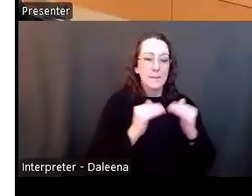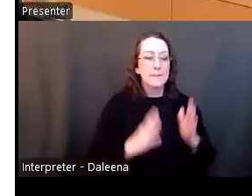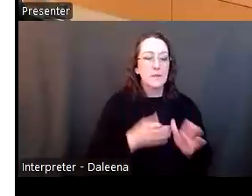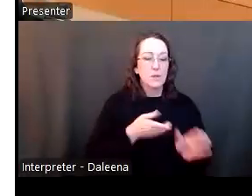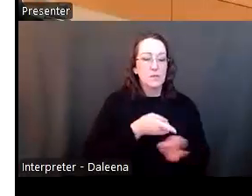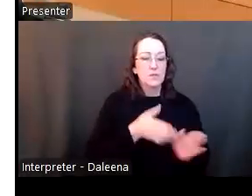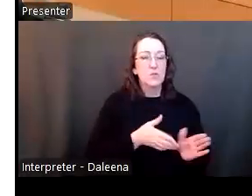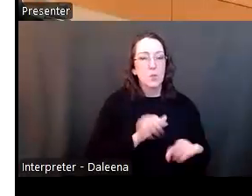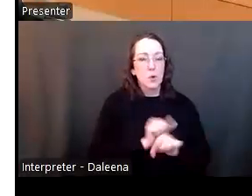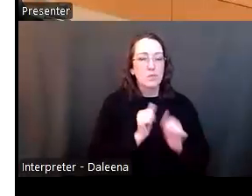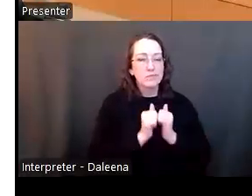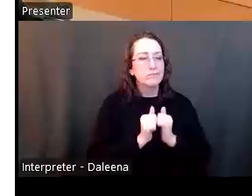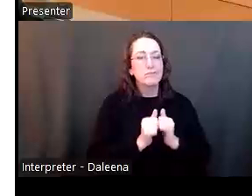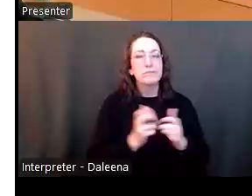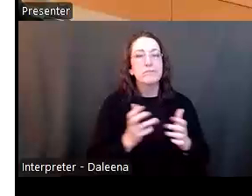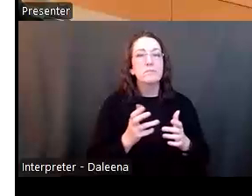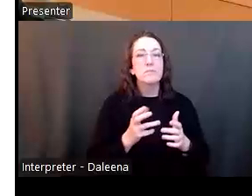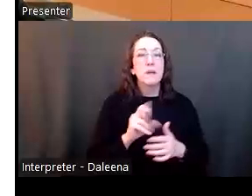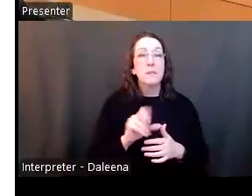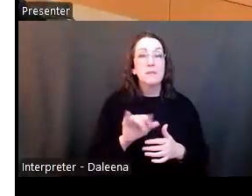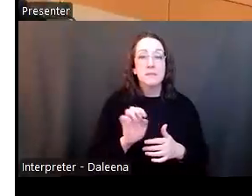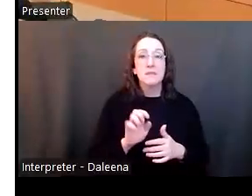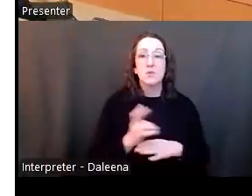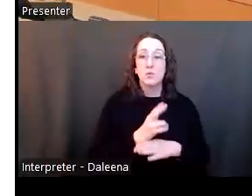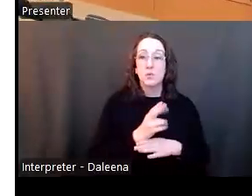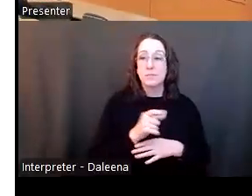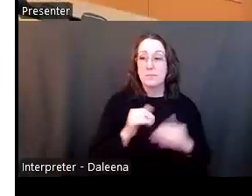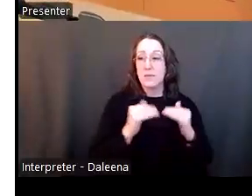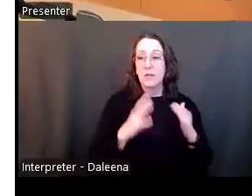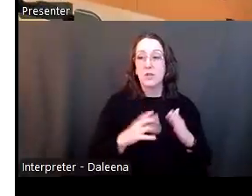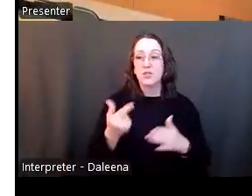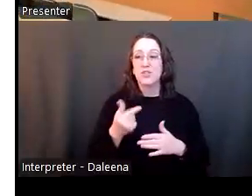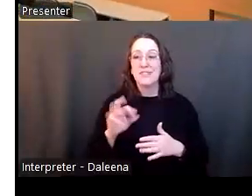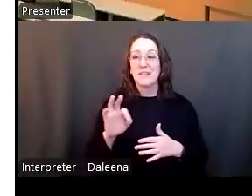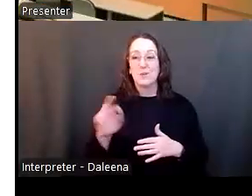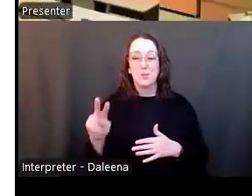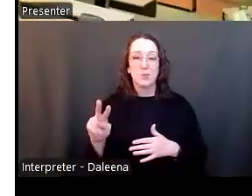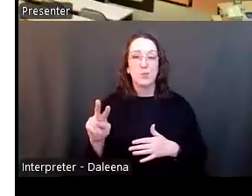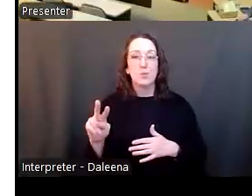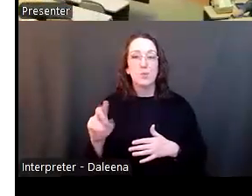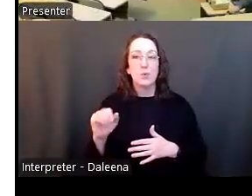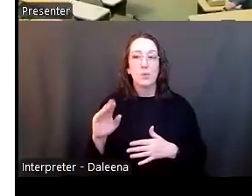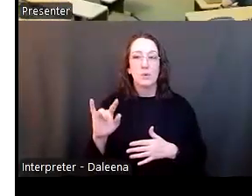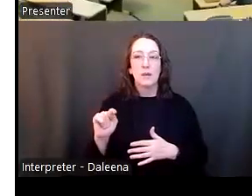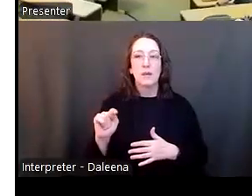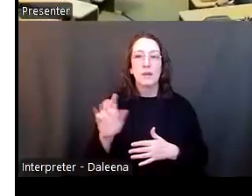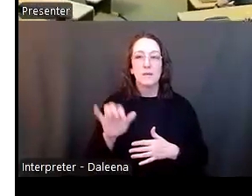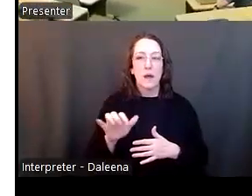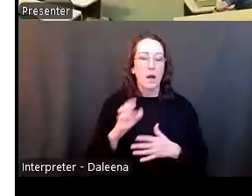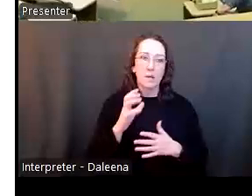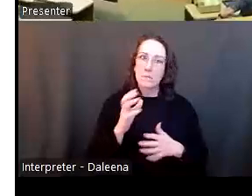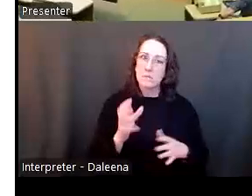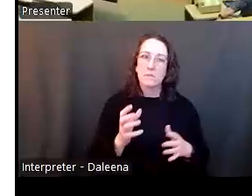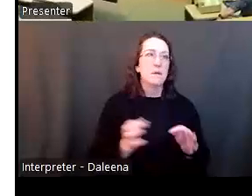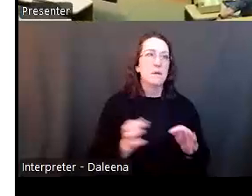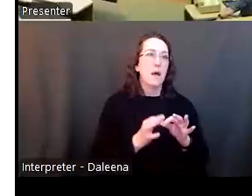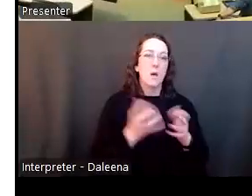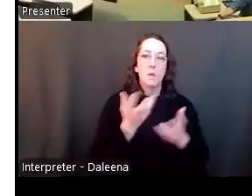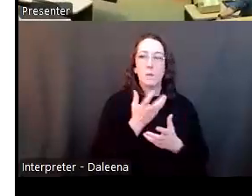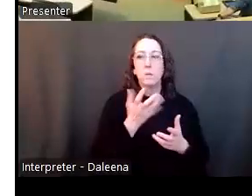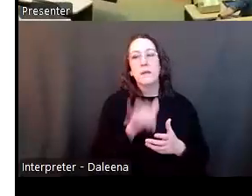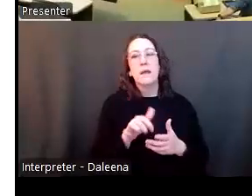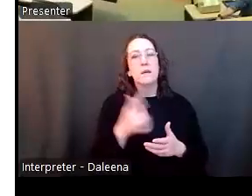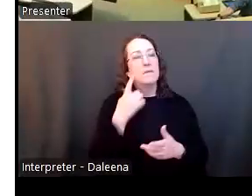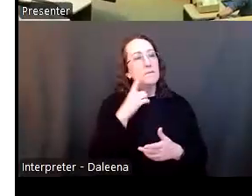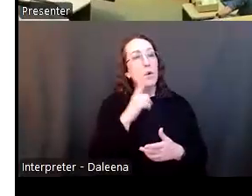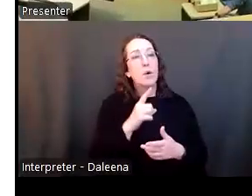with is a substance use Pier on the g92 unit and uh that's been invaluable both for um Lia on work